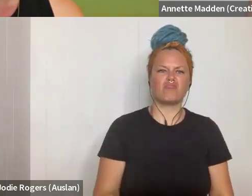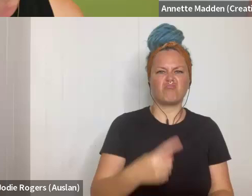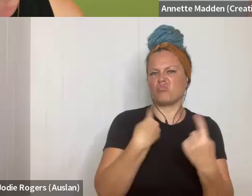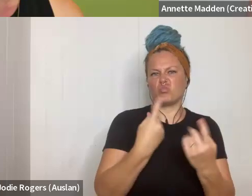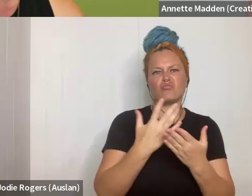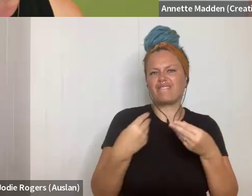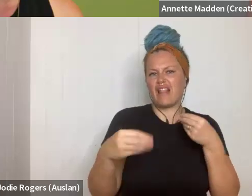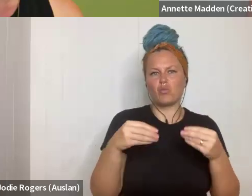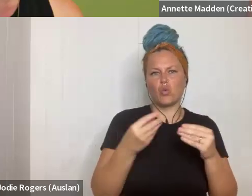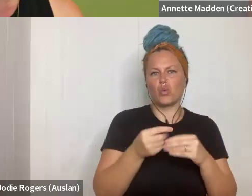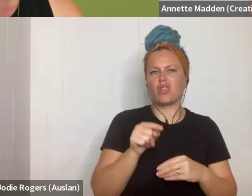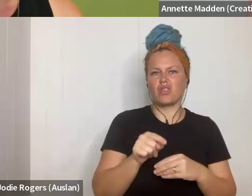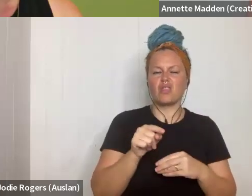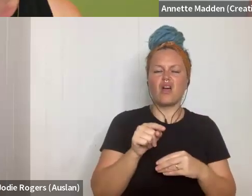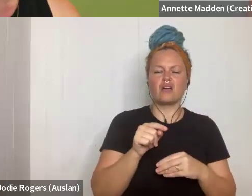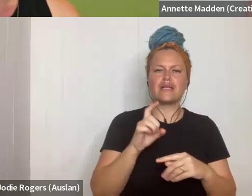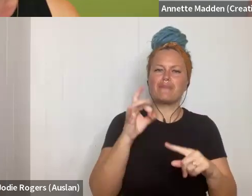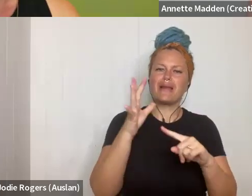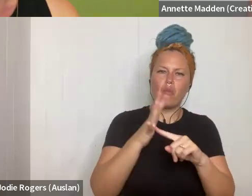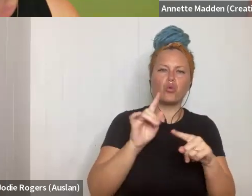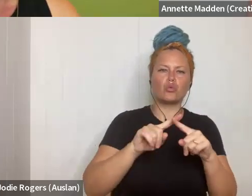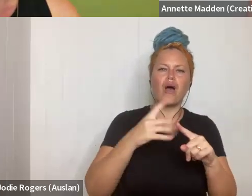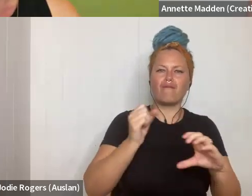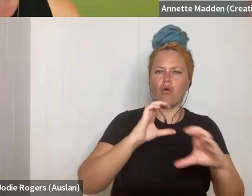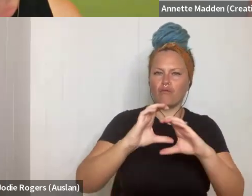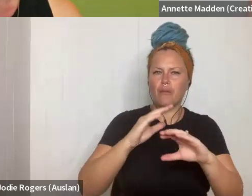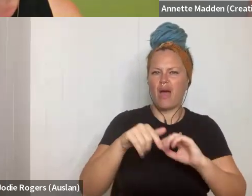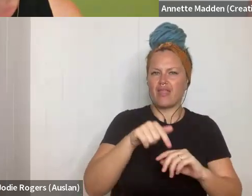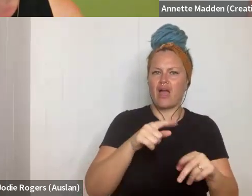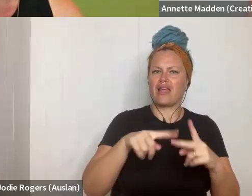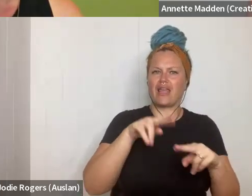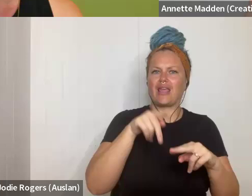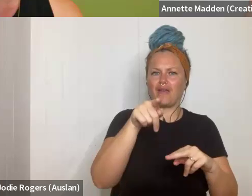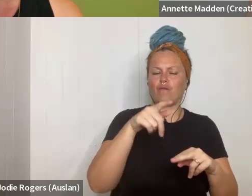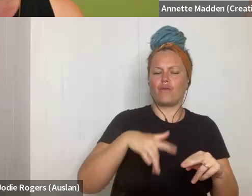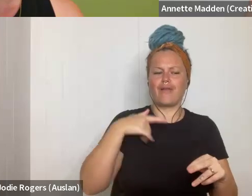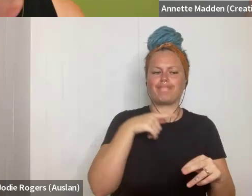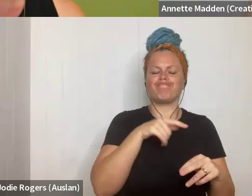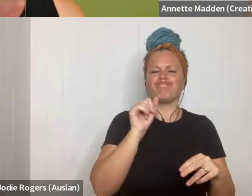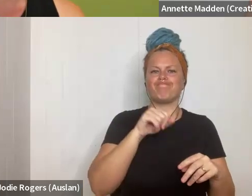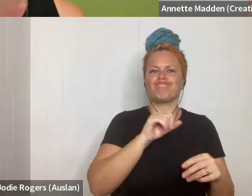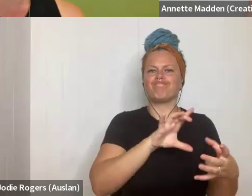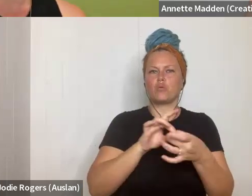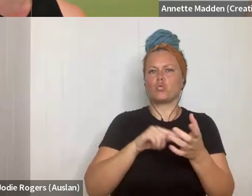audited financial accounts if that's available to you, or the equivalent financial data. And please, just get in